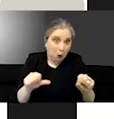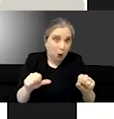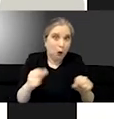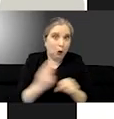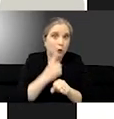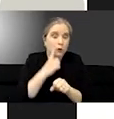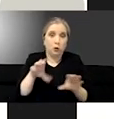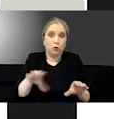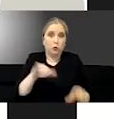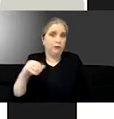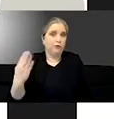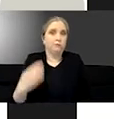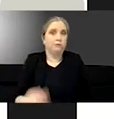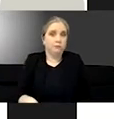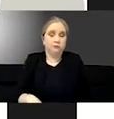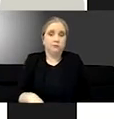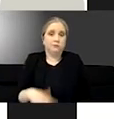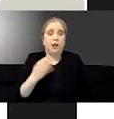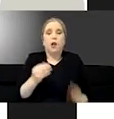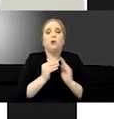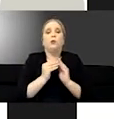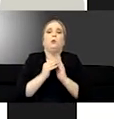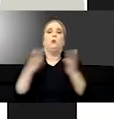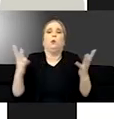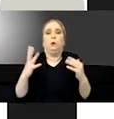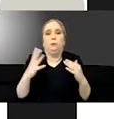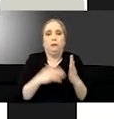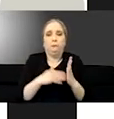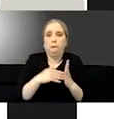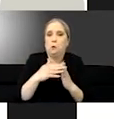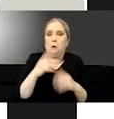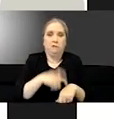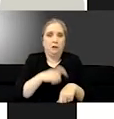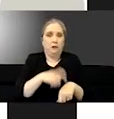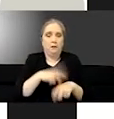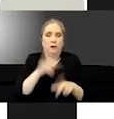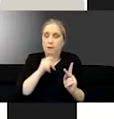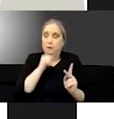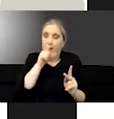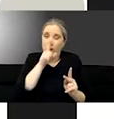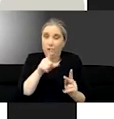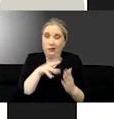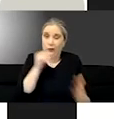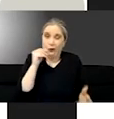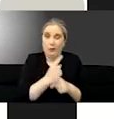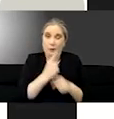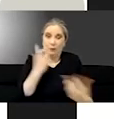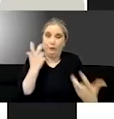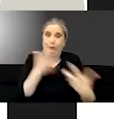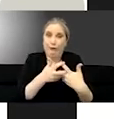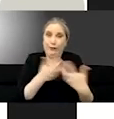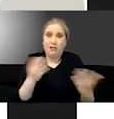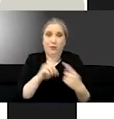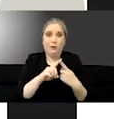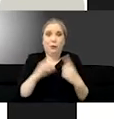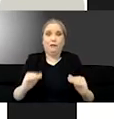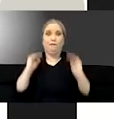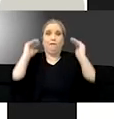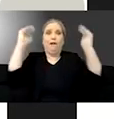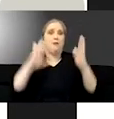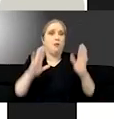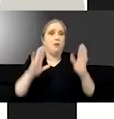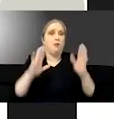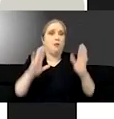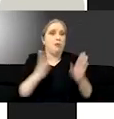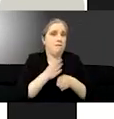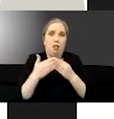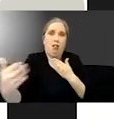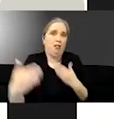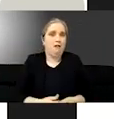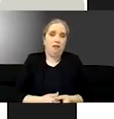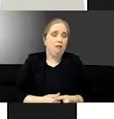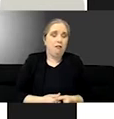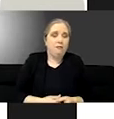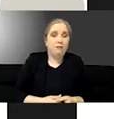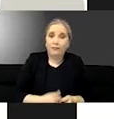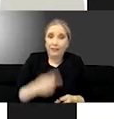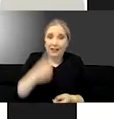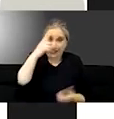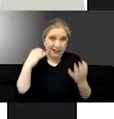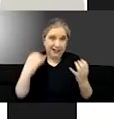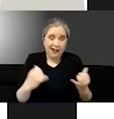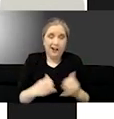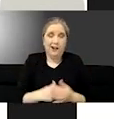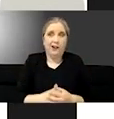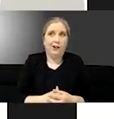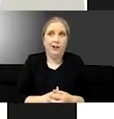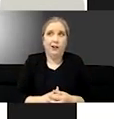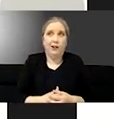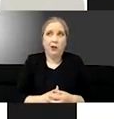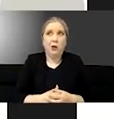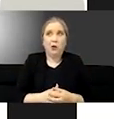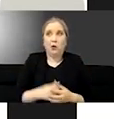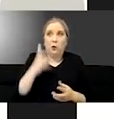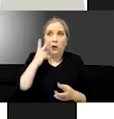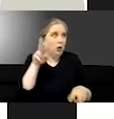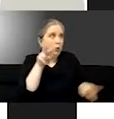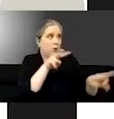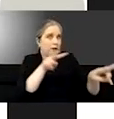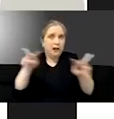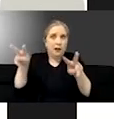And in too many cases, people are not really learning what they need to learn to advance in the fields that are moving forward. And I think, you know, now, we can just look at what's happening all across the United States with the fact that millions of children are not in school right now.